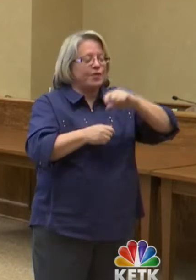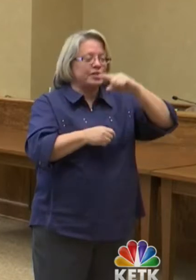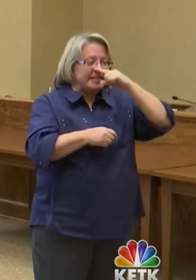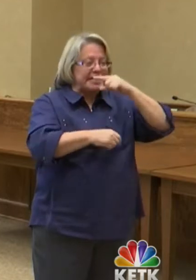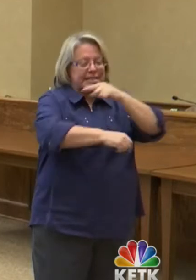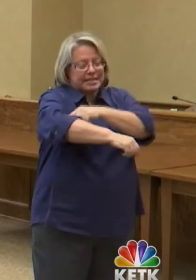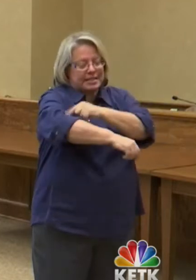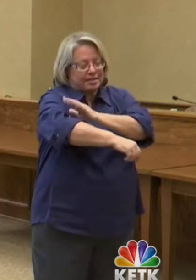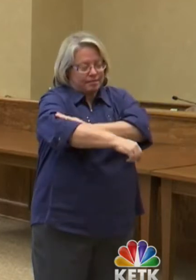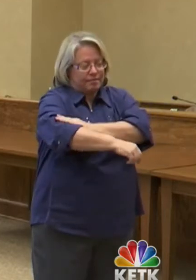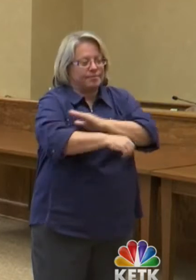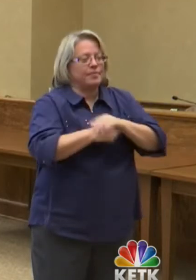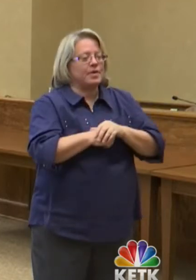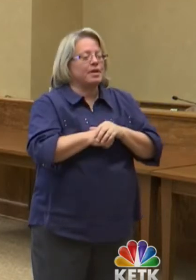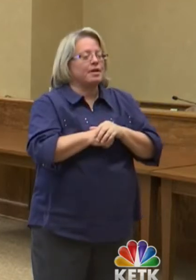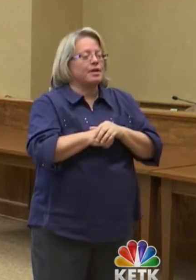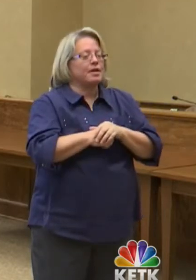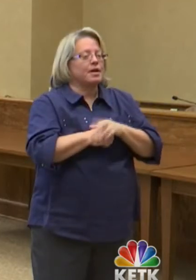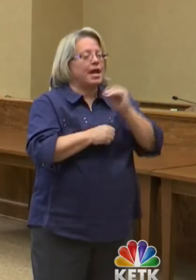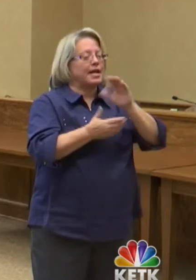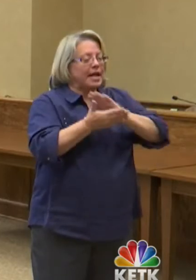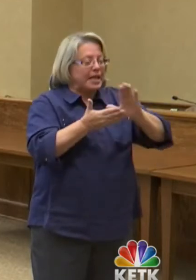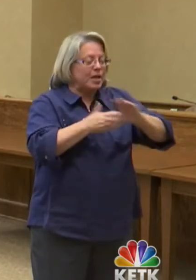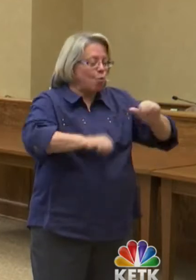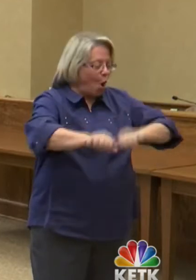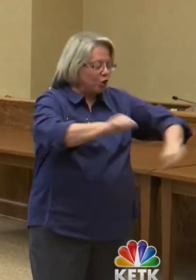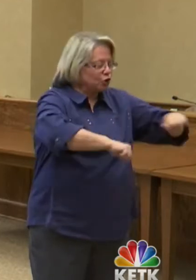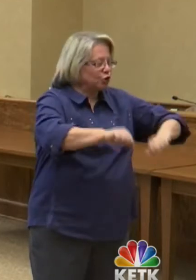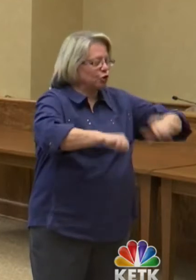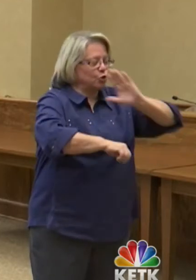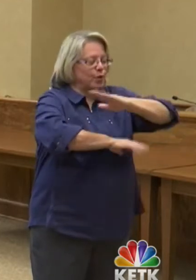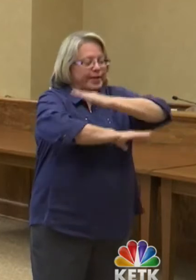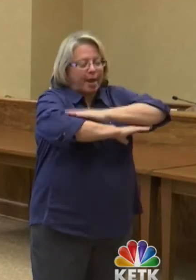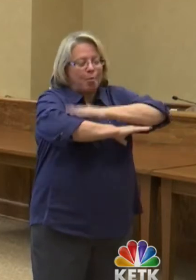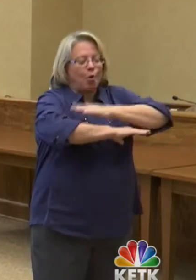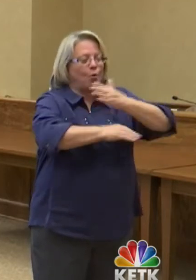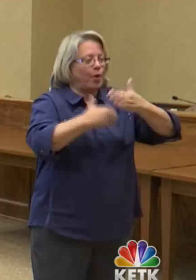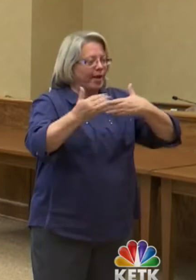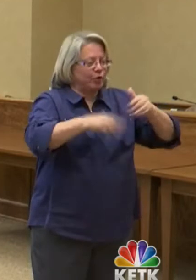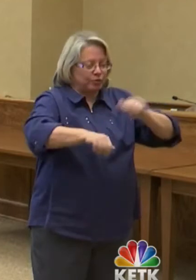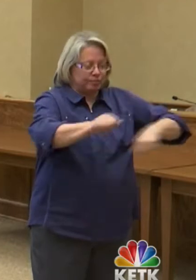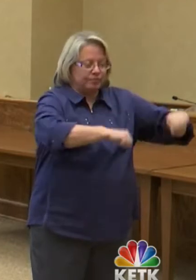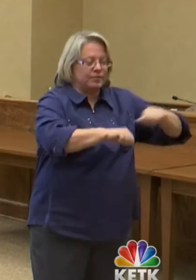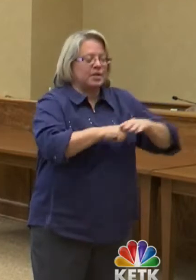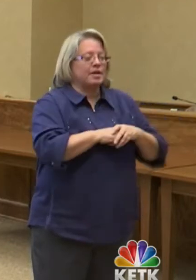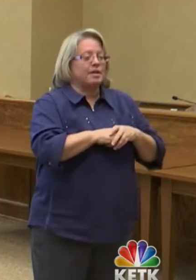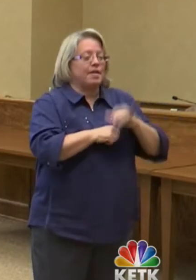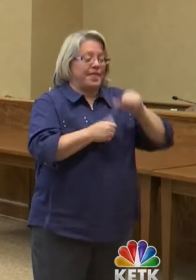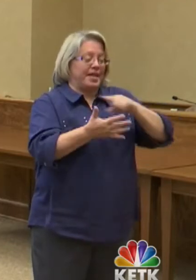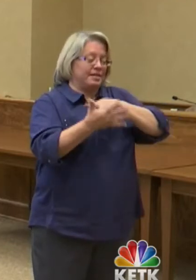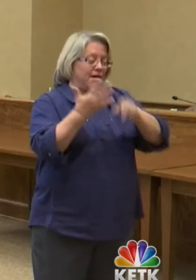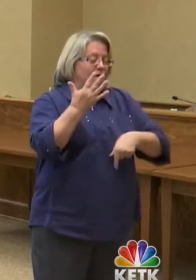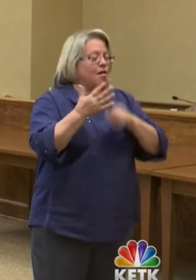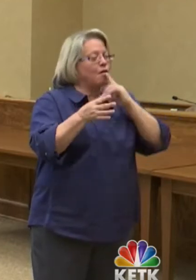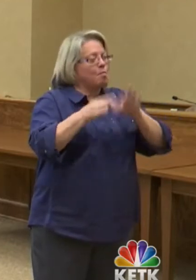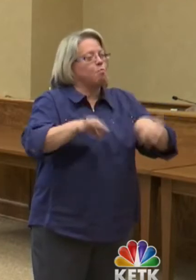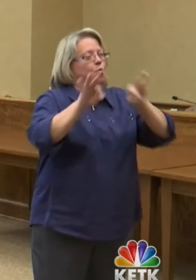STAYING HOME WHEN YOU ARE SICK, STAYING HOME IN GENERAL EXCEPT TO GO OUT FOR ESSENTIAL SERVICES. WASH YOUR HANDS OFTEN FOR 20 SECONDS. COVER YOUR COUGH OR SNEEZE WITH THE ARM.